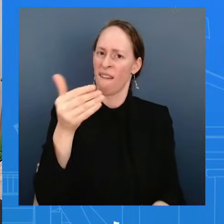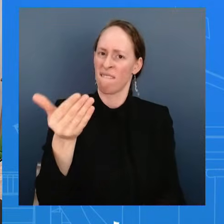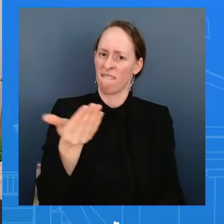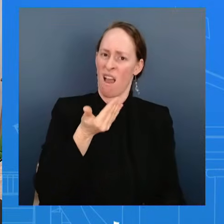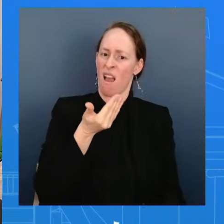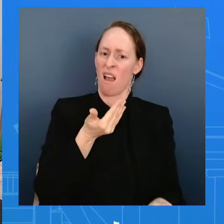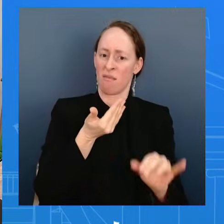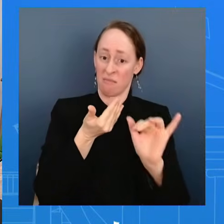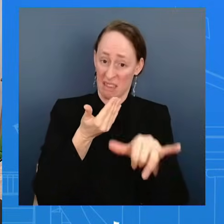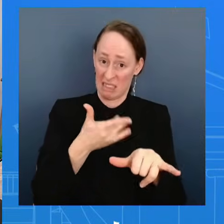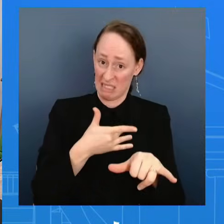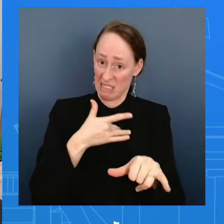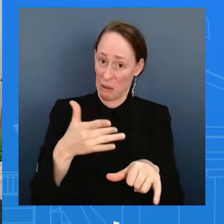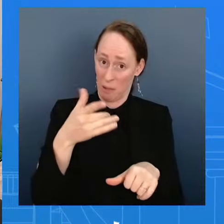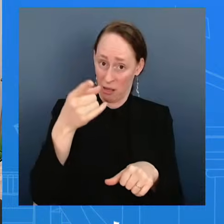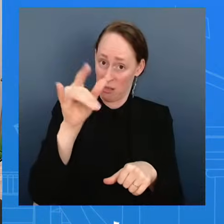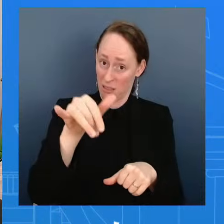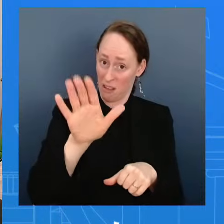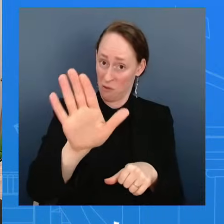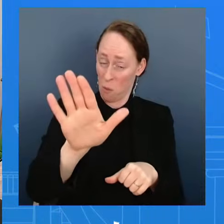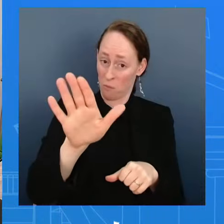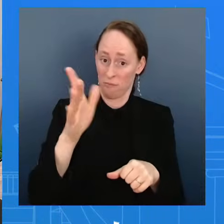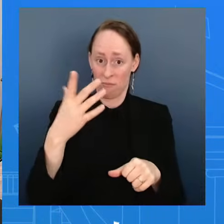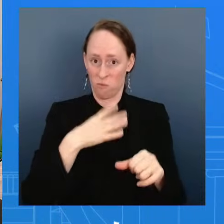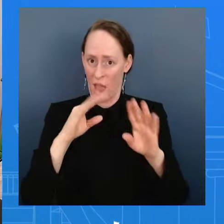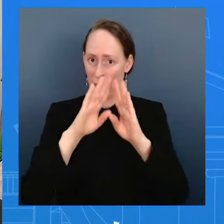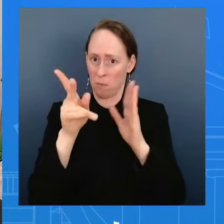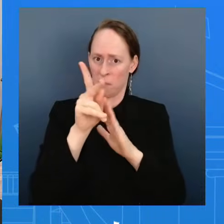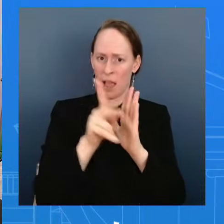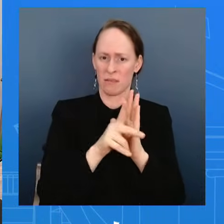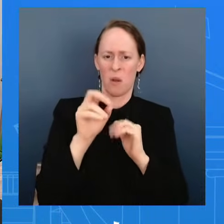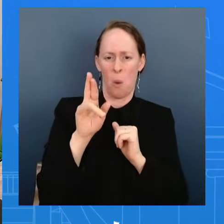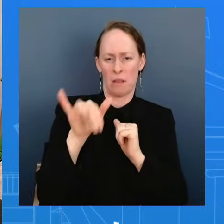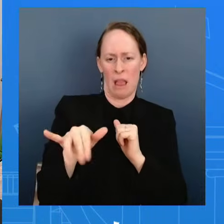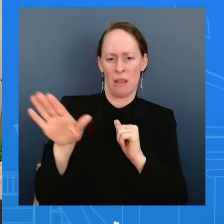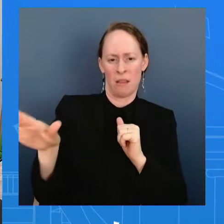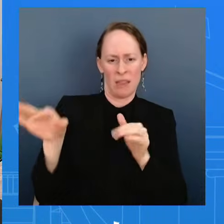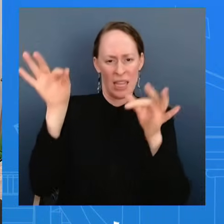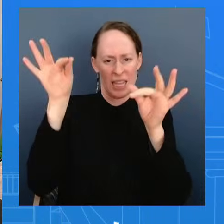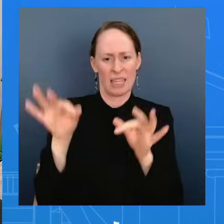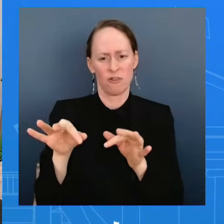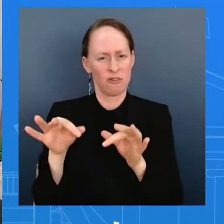on Edmundo González? Does the administration see him as the legitimate president of Venezuela?